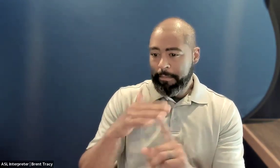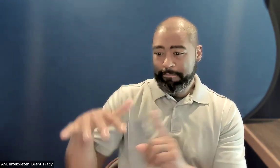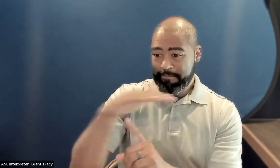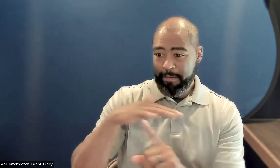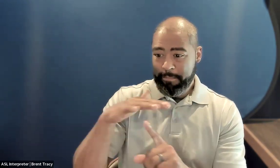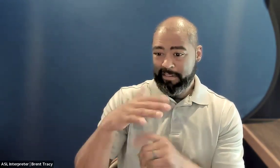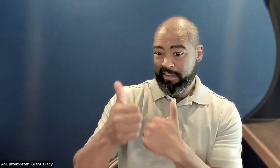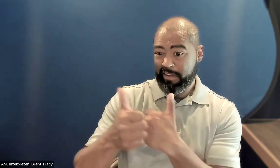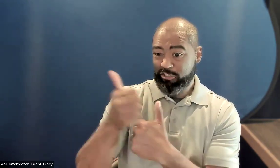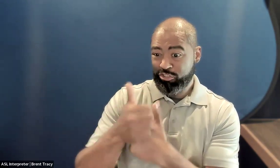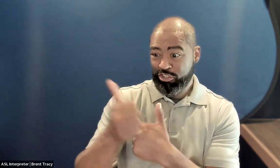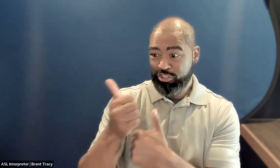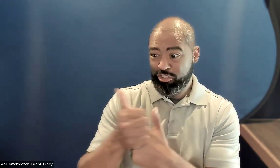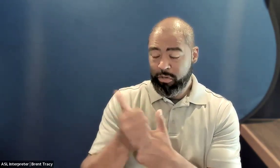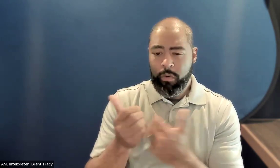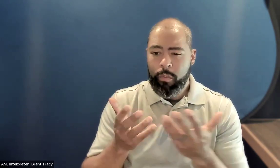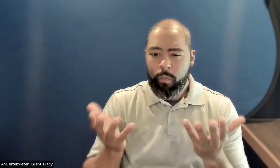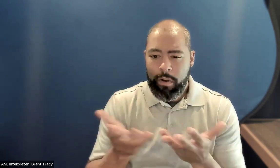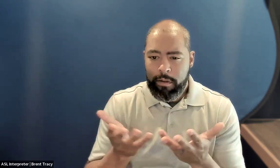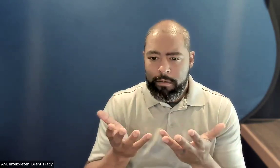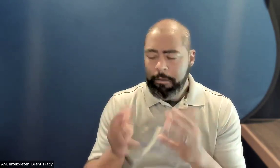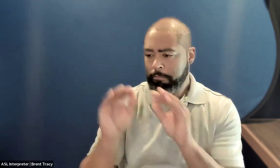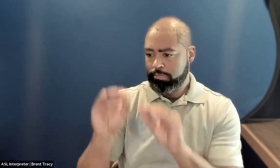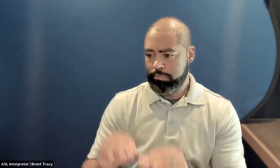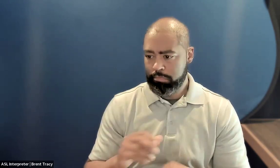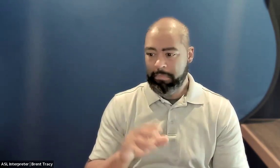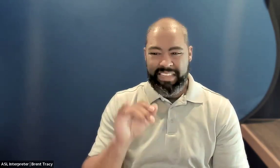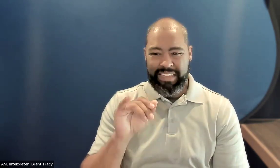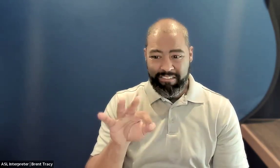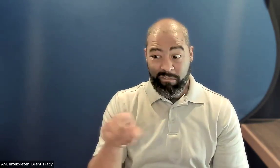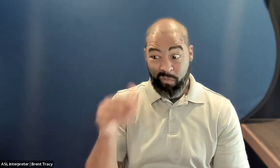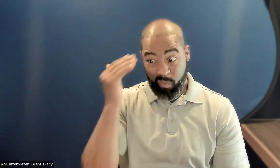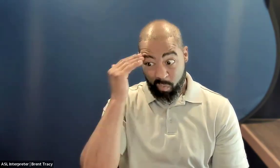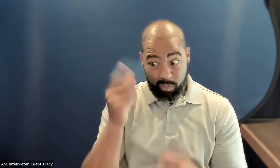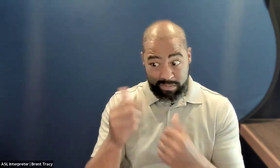And Step 4 asks the user to create specific assets related to the project.